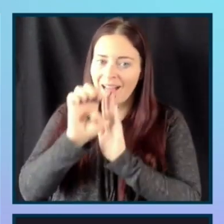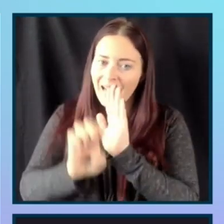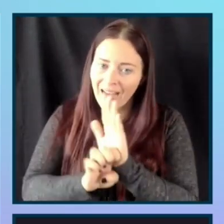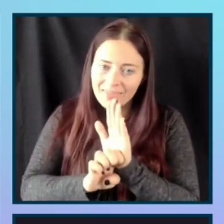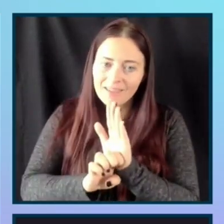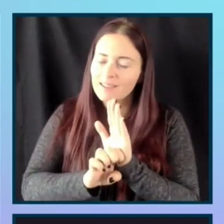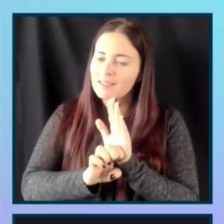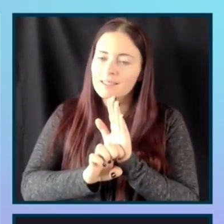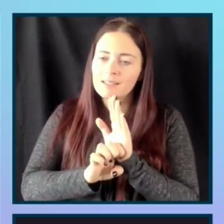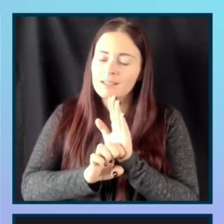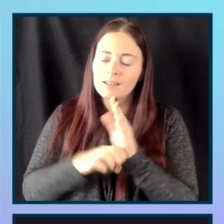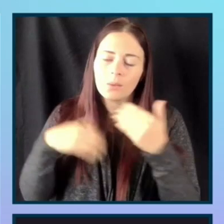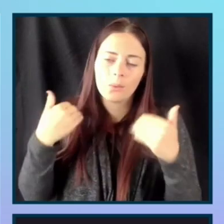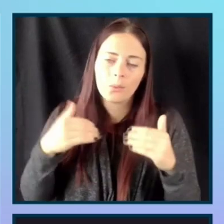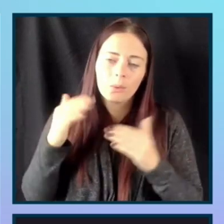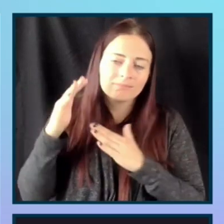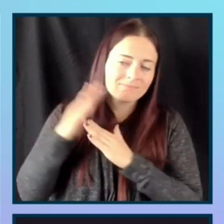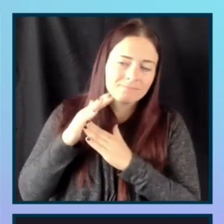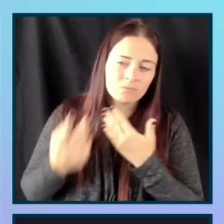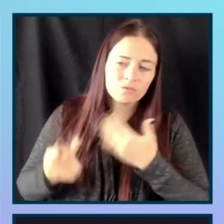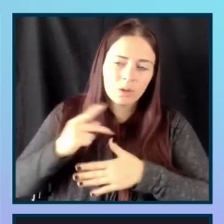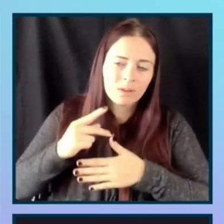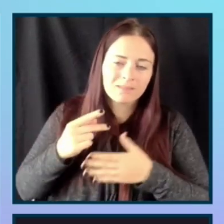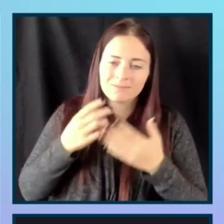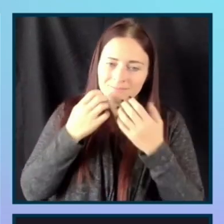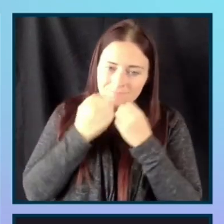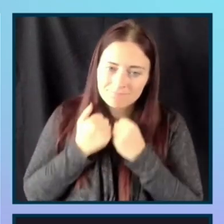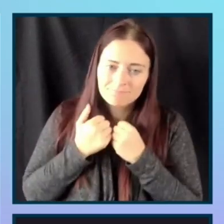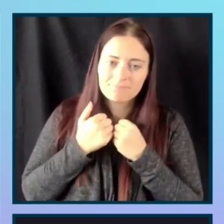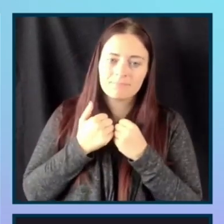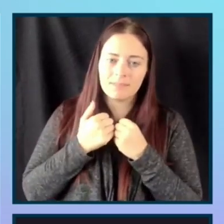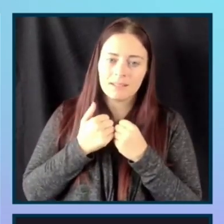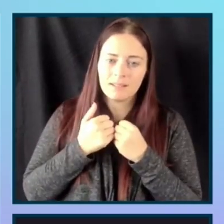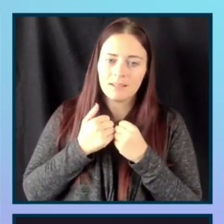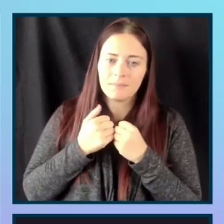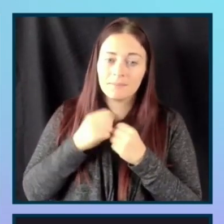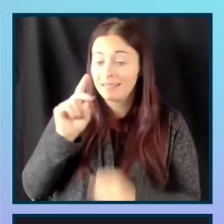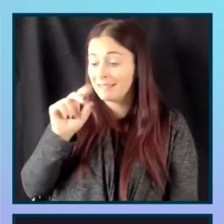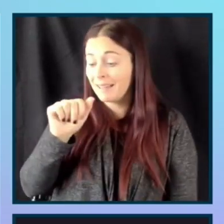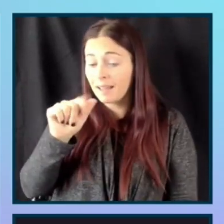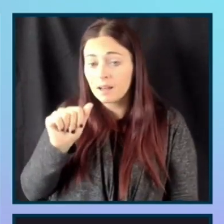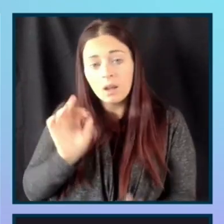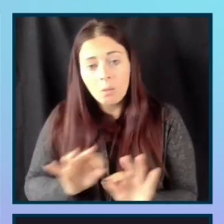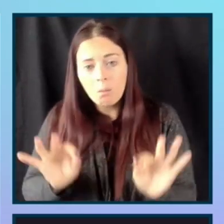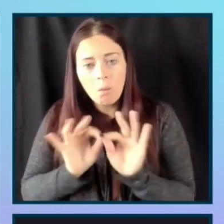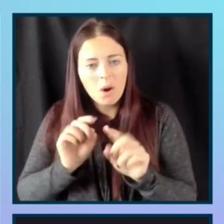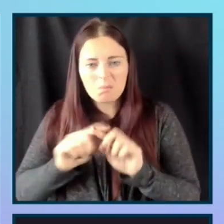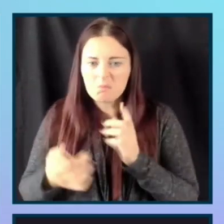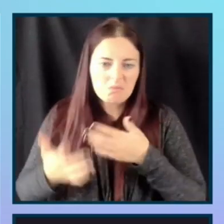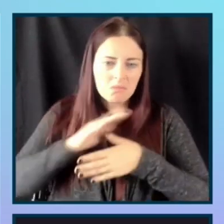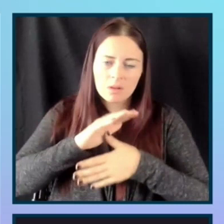Sometimes the right answer is just not to collect data, there's nothing wrong with that. You really need to ask yourself the question,